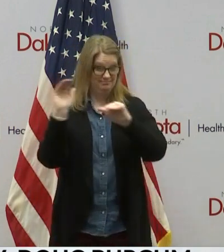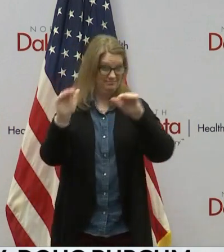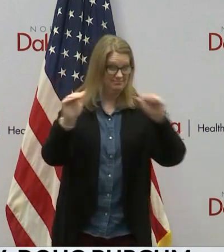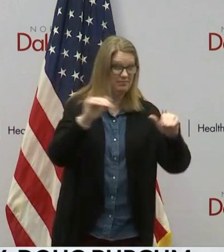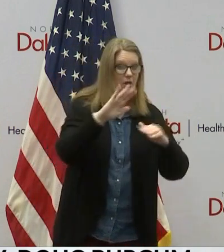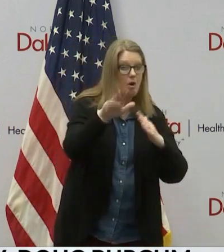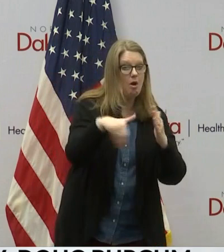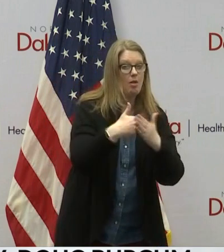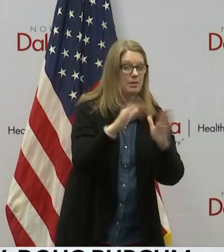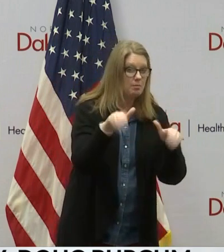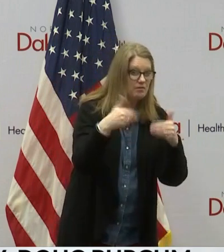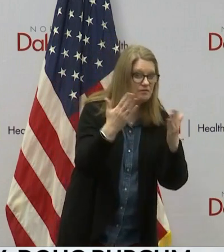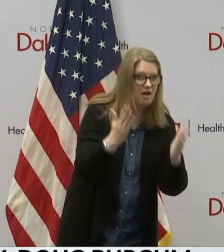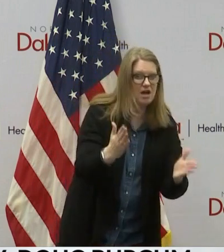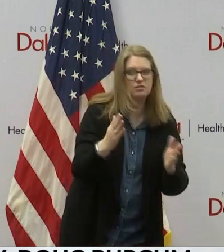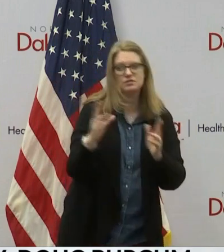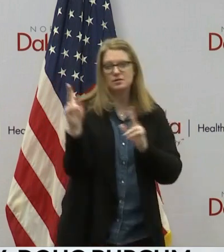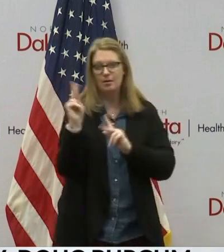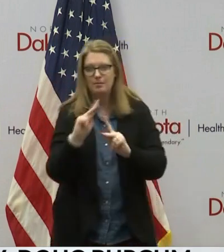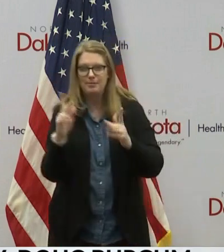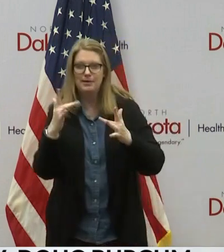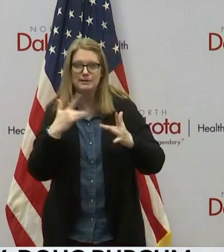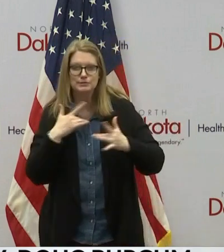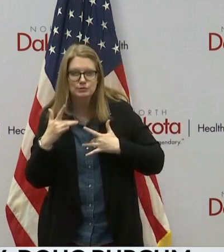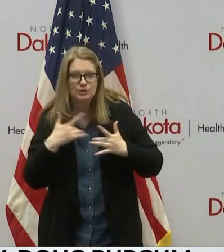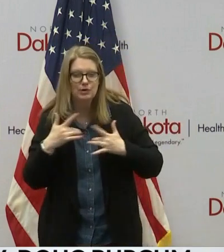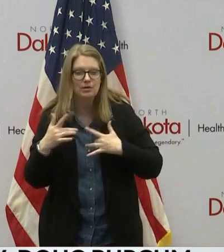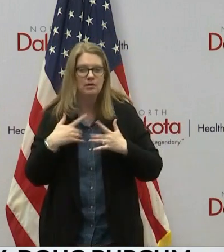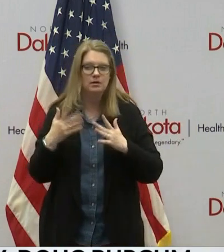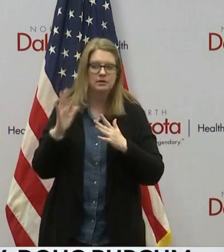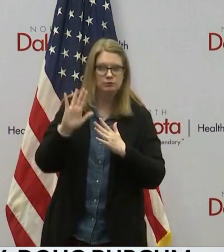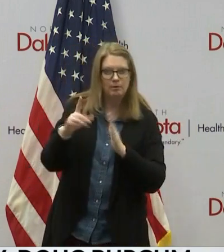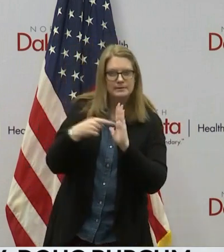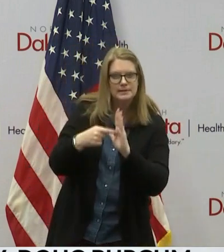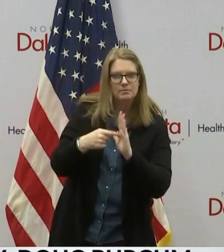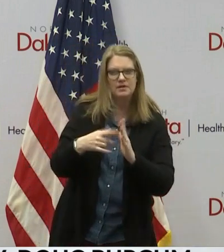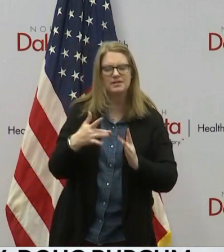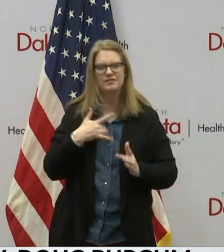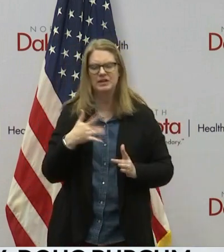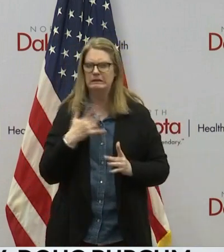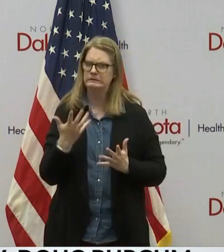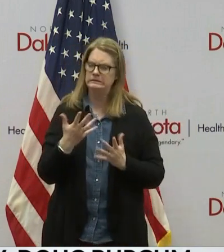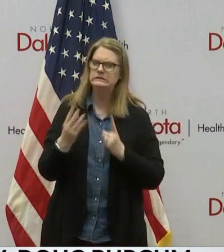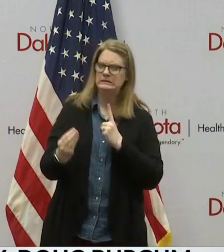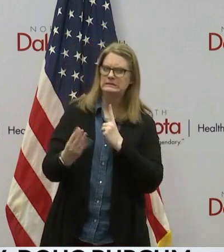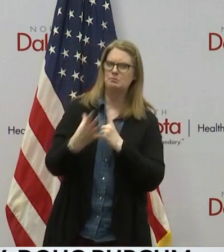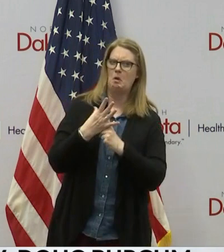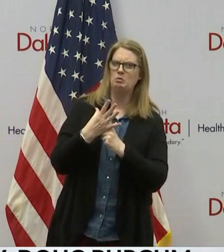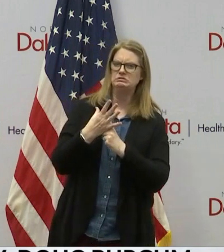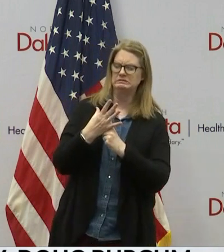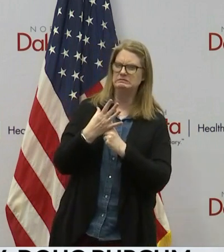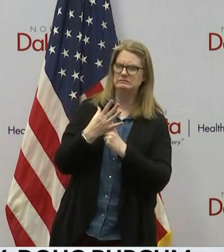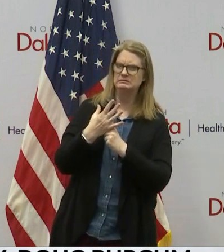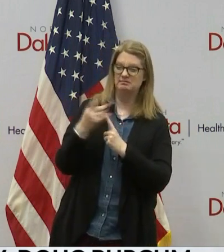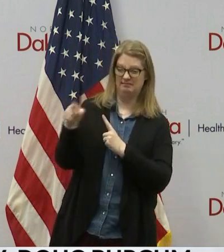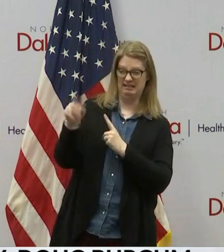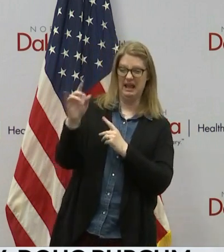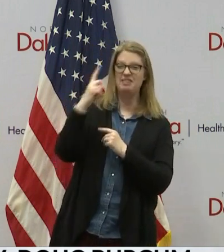RESTRICTIONS IN SOUTH DAKOTA AND TIGHTER RESTRICTIONS ON TESTING THAN NORTH DAKOTA. ALL OF THE PROVIDERS AND EVERYBODY OUT THERE CONCERNED